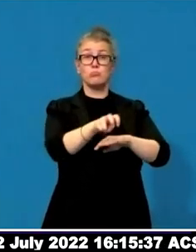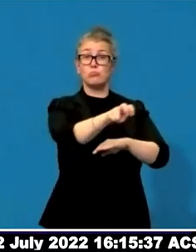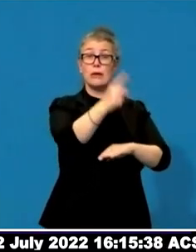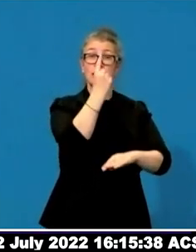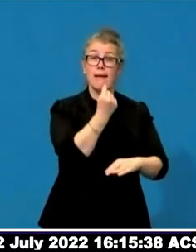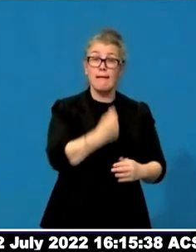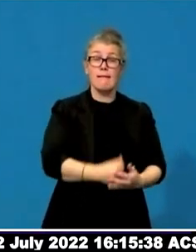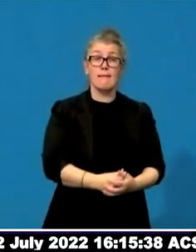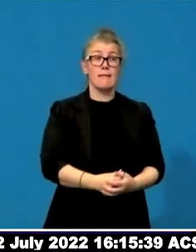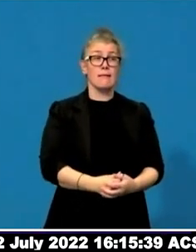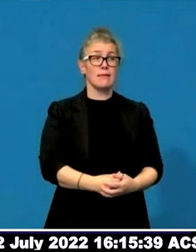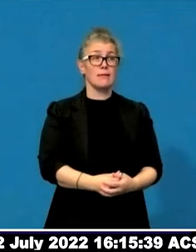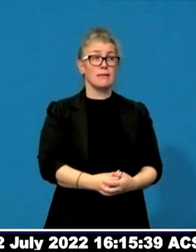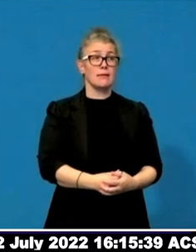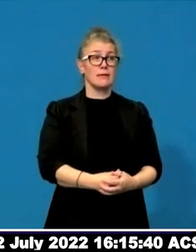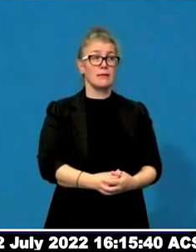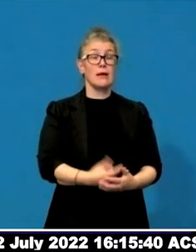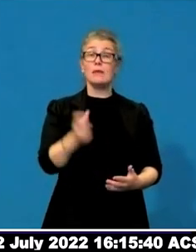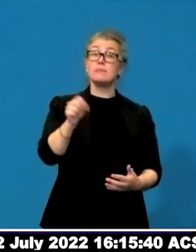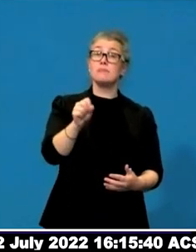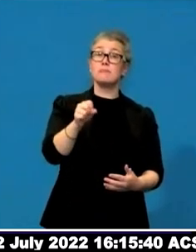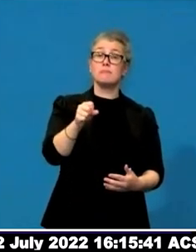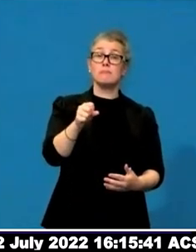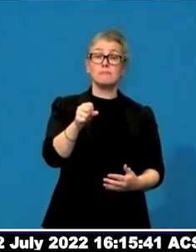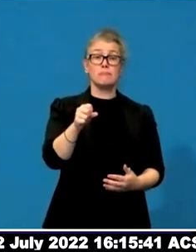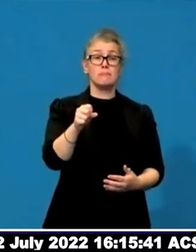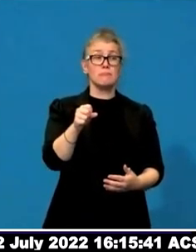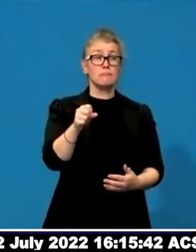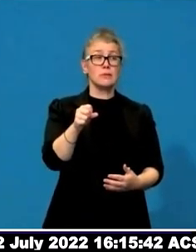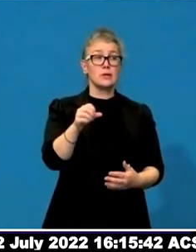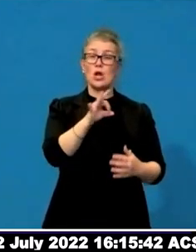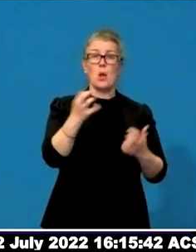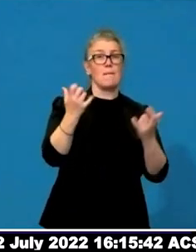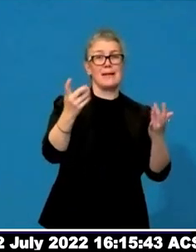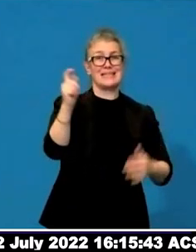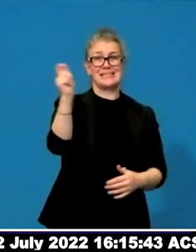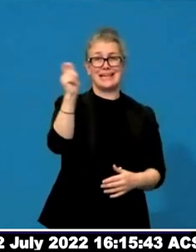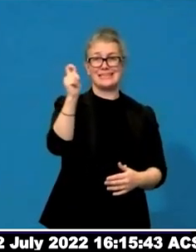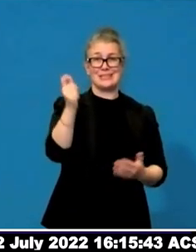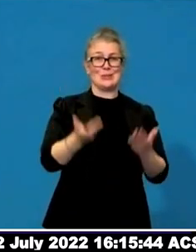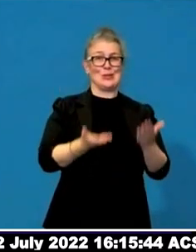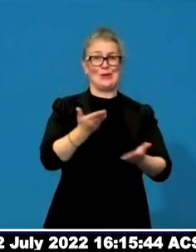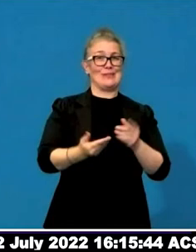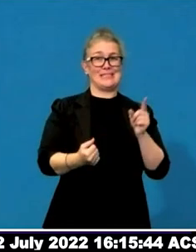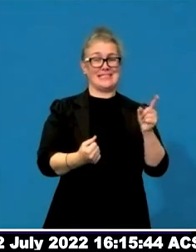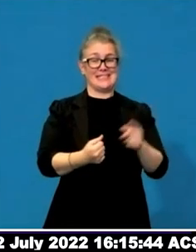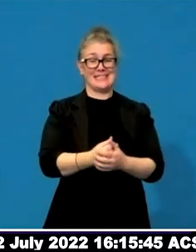Transportation - yes. Because not much taxis service with that access too.